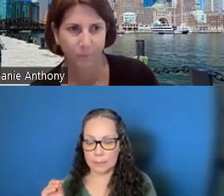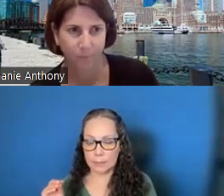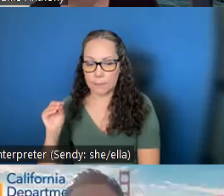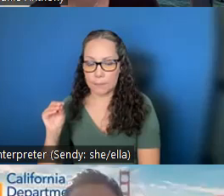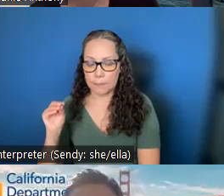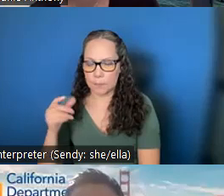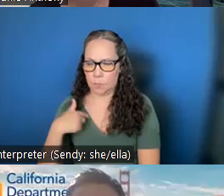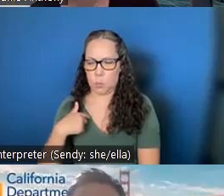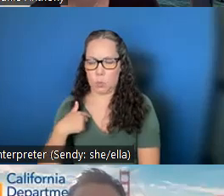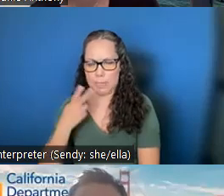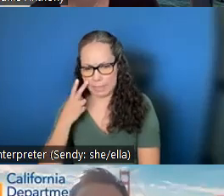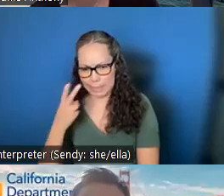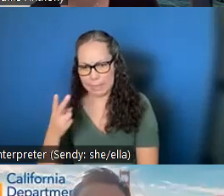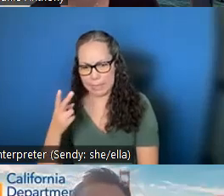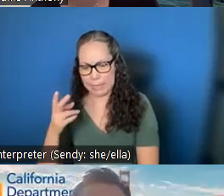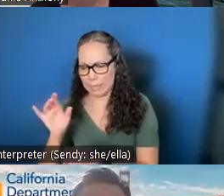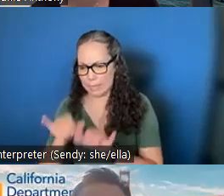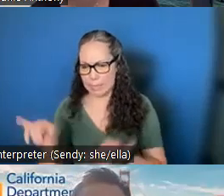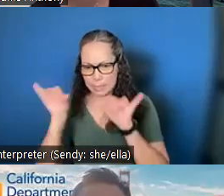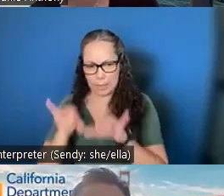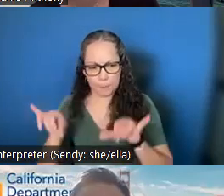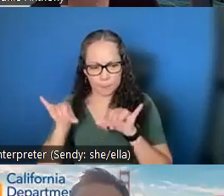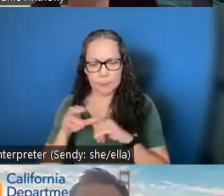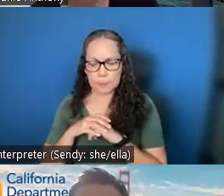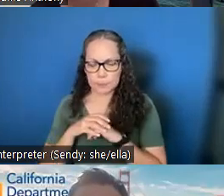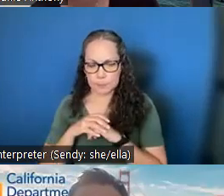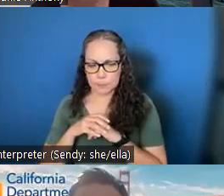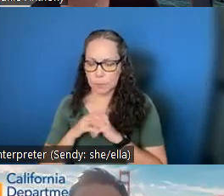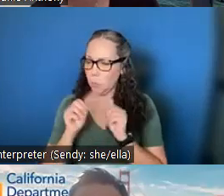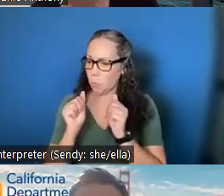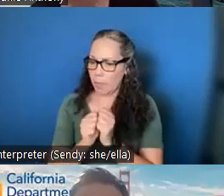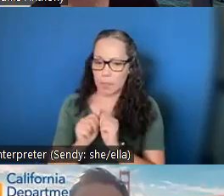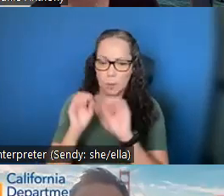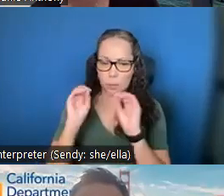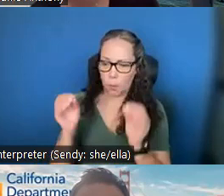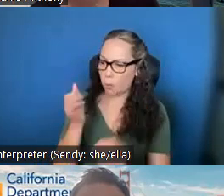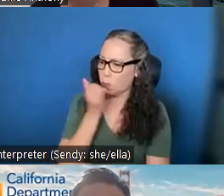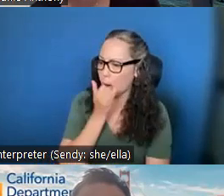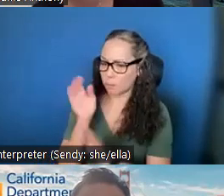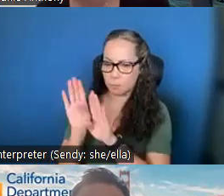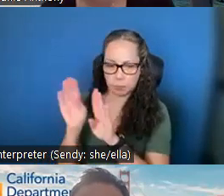see the same alignment at the um no wrong door State Leadership Council level that the prime